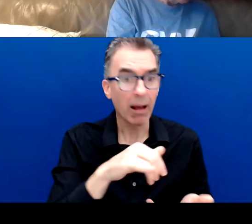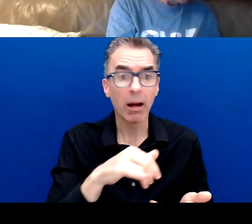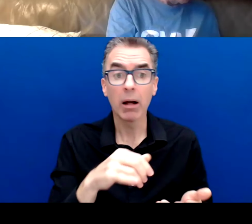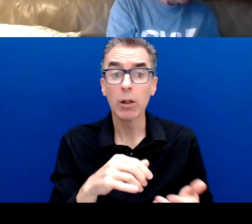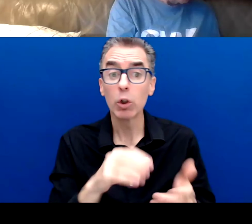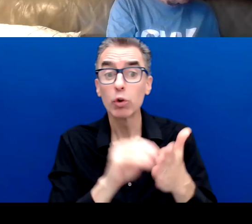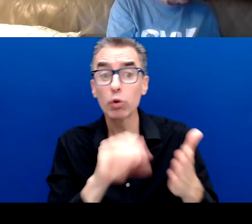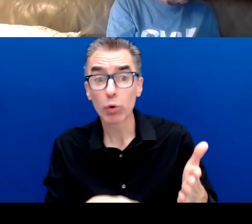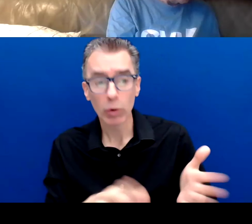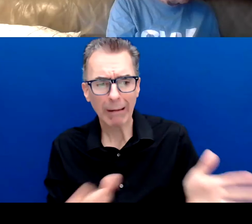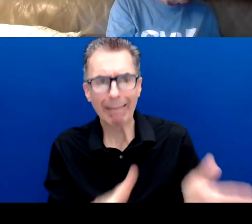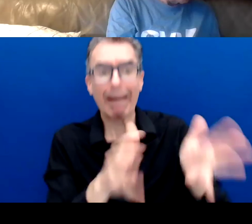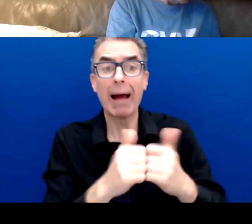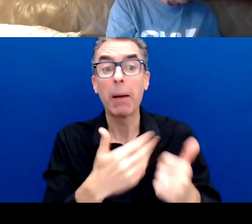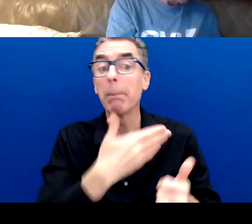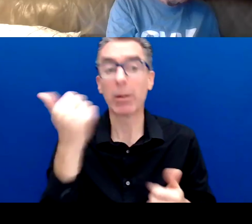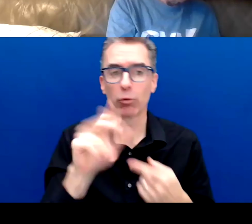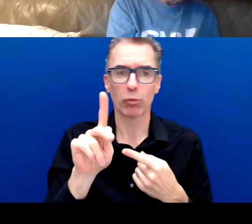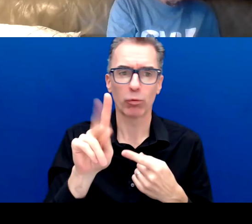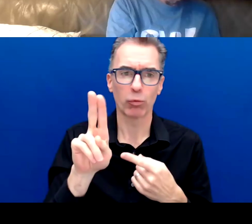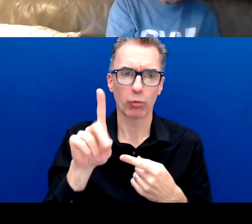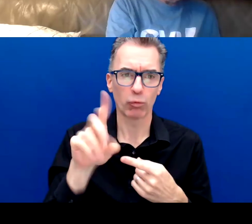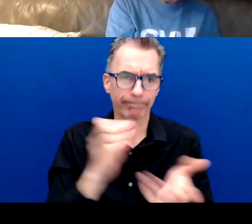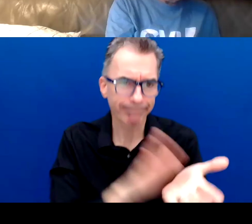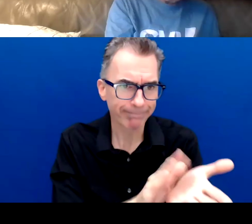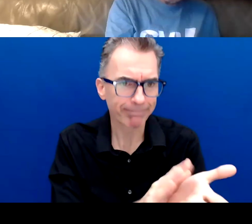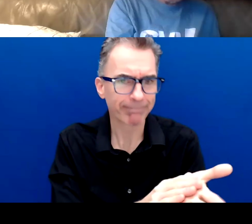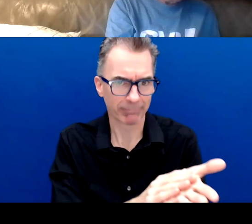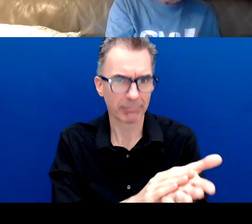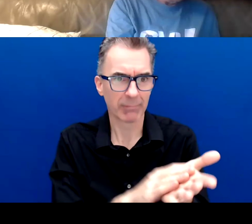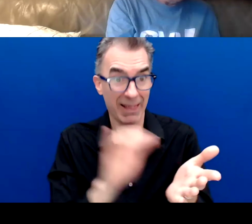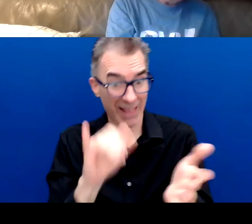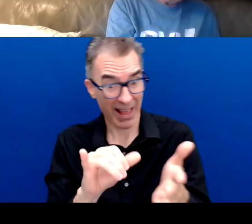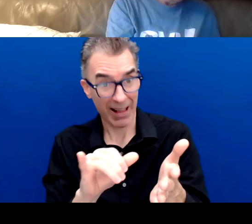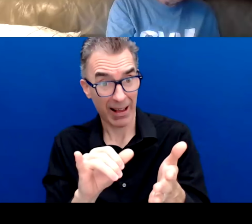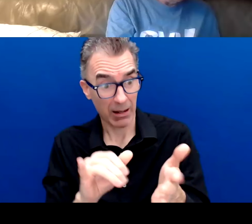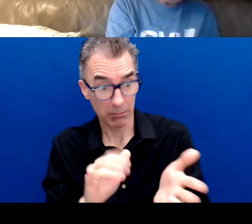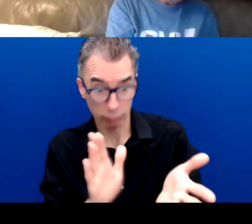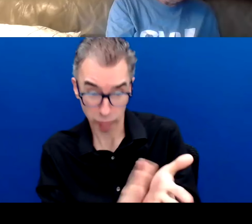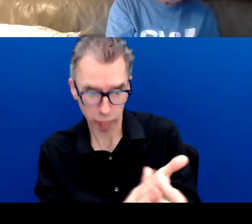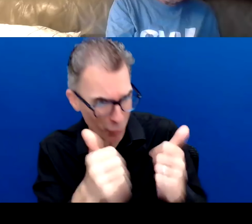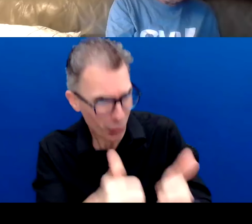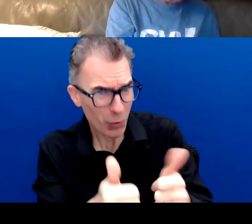There seems to be some correlations with, success and kudos. That has been showing throughout the data.